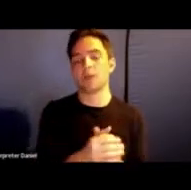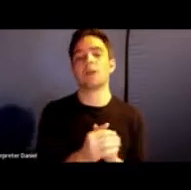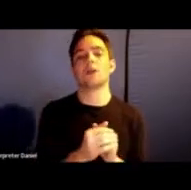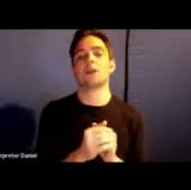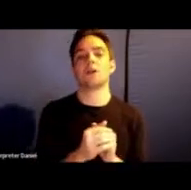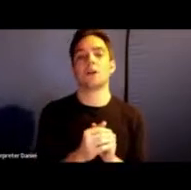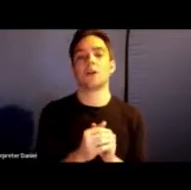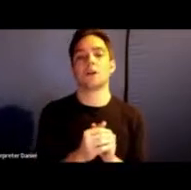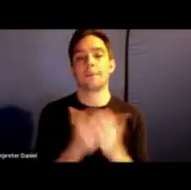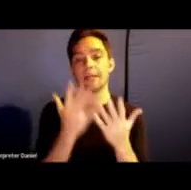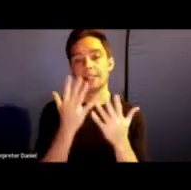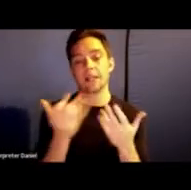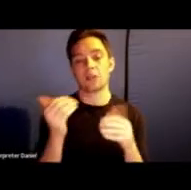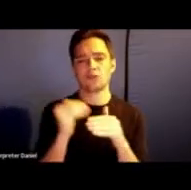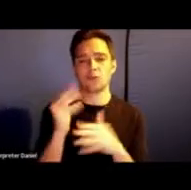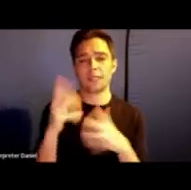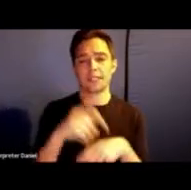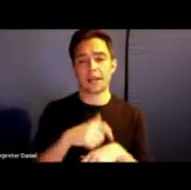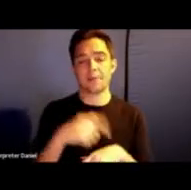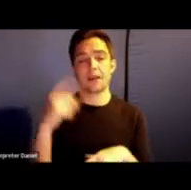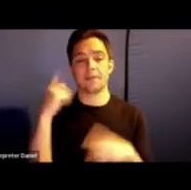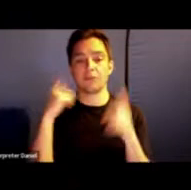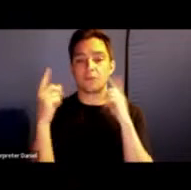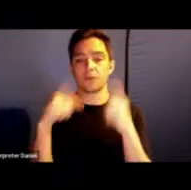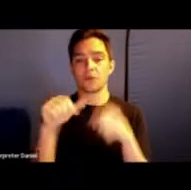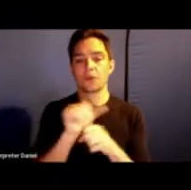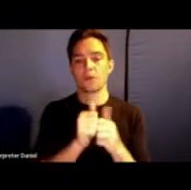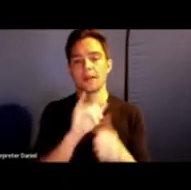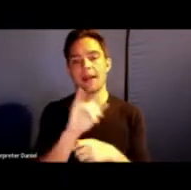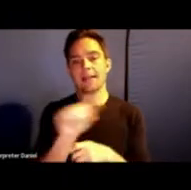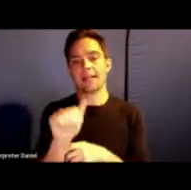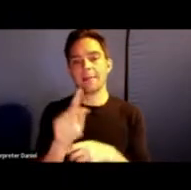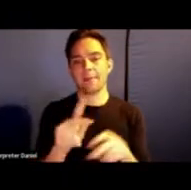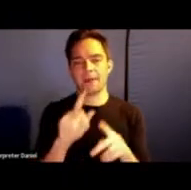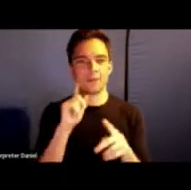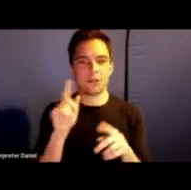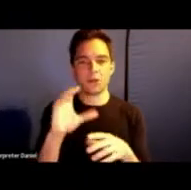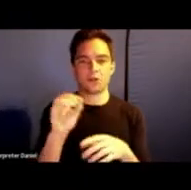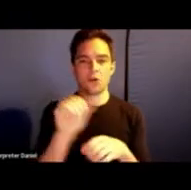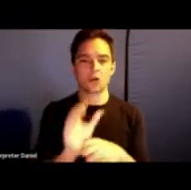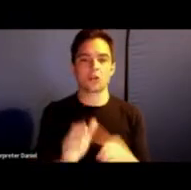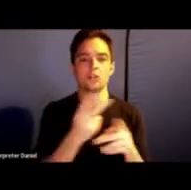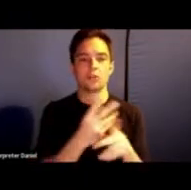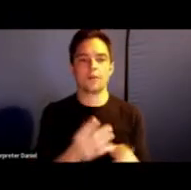Sadly, too many times I heard when working with I&A people, I heard co workers even supervisors say that this person